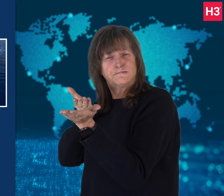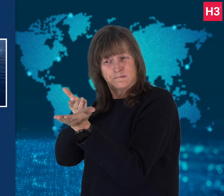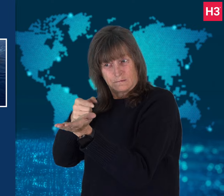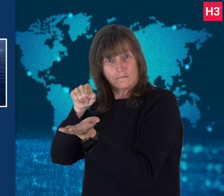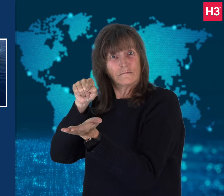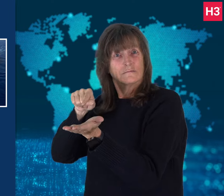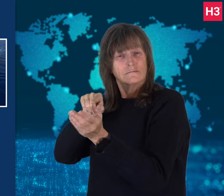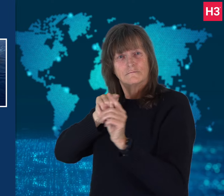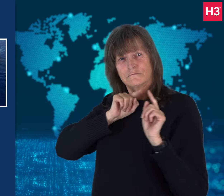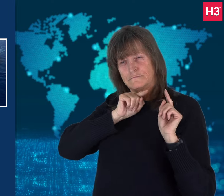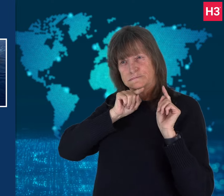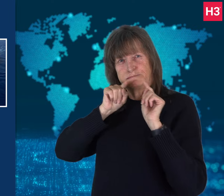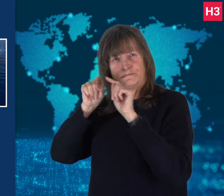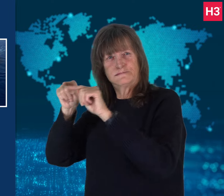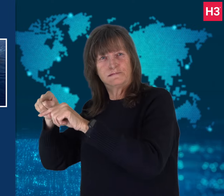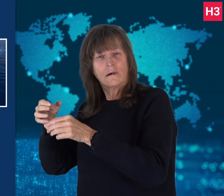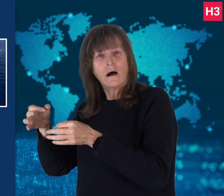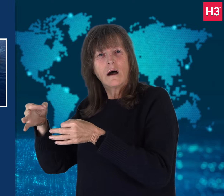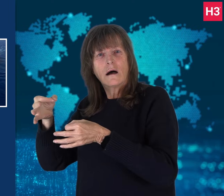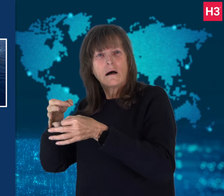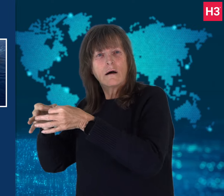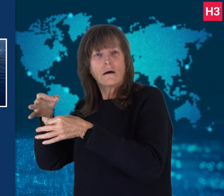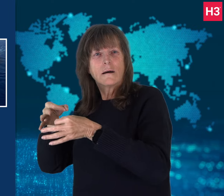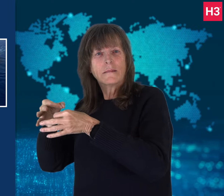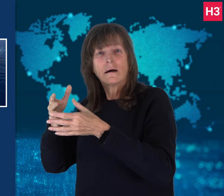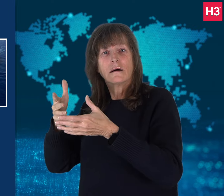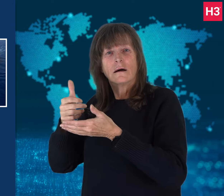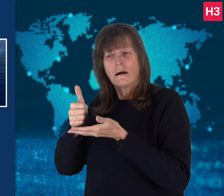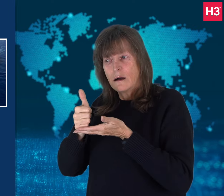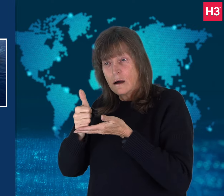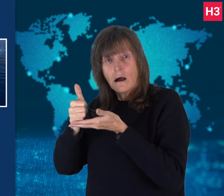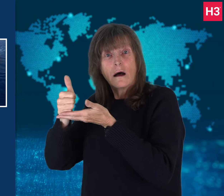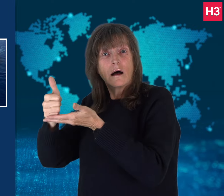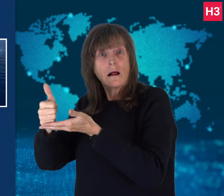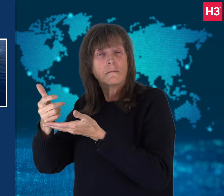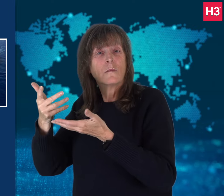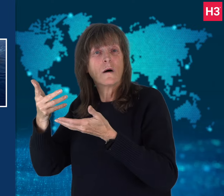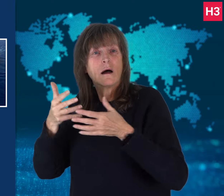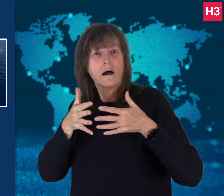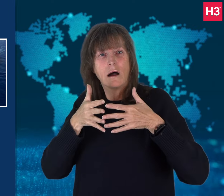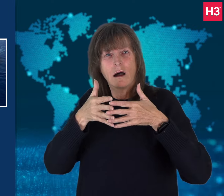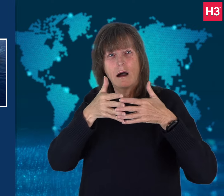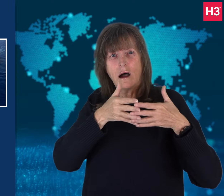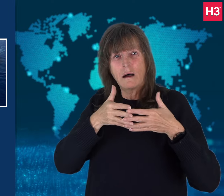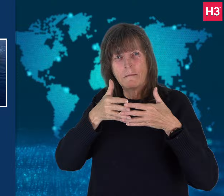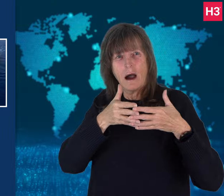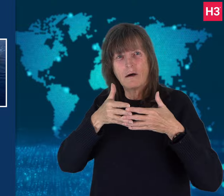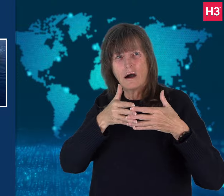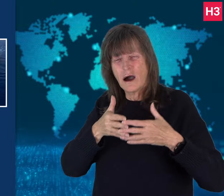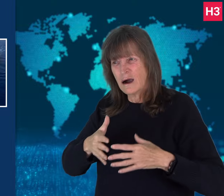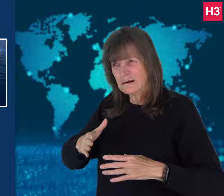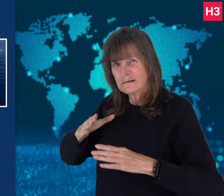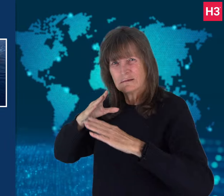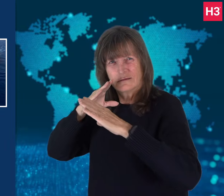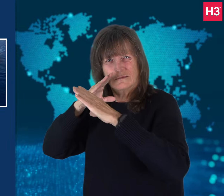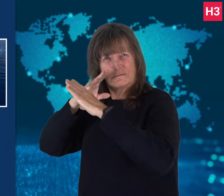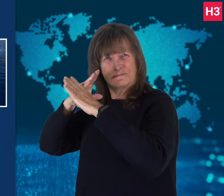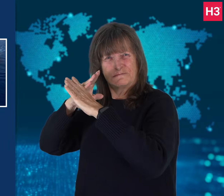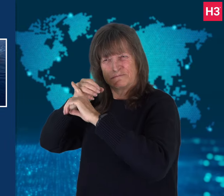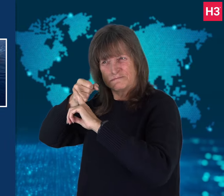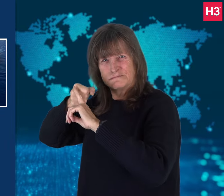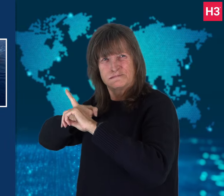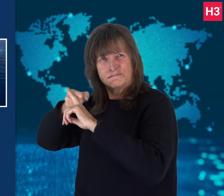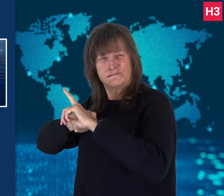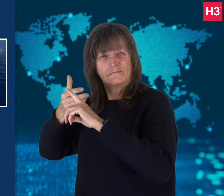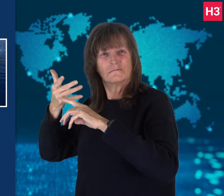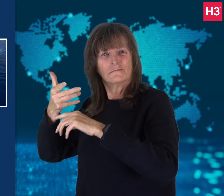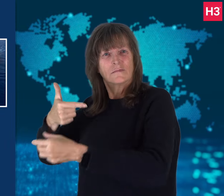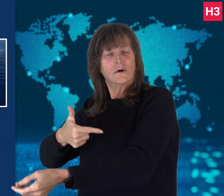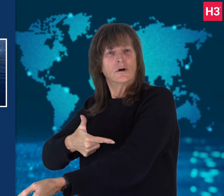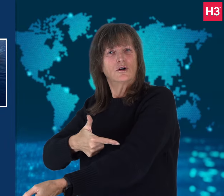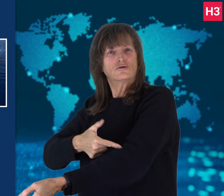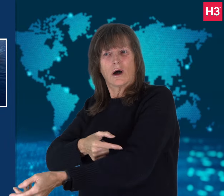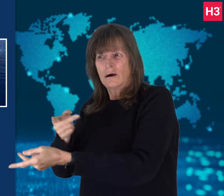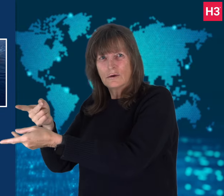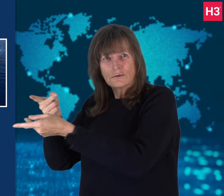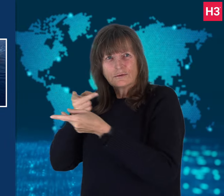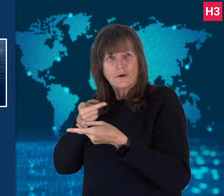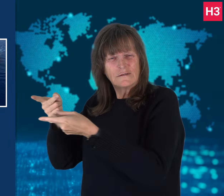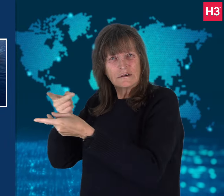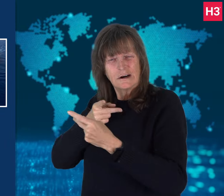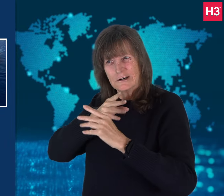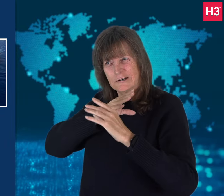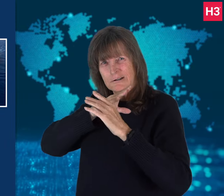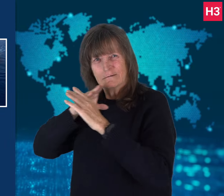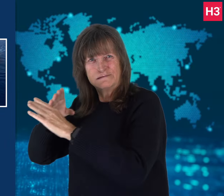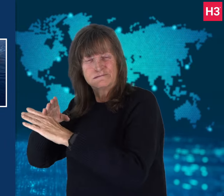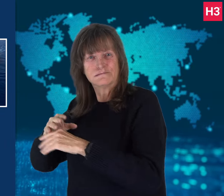is being sent to the Caribbean to help the United States fight